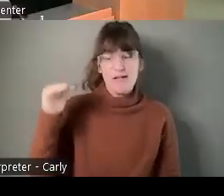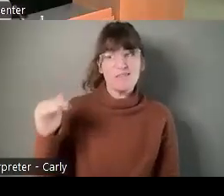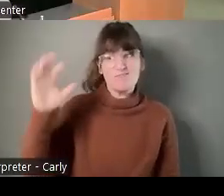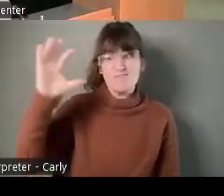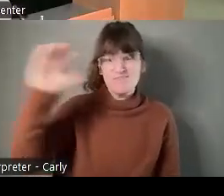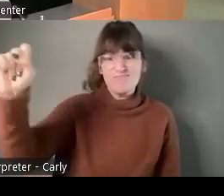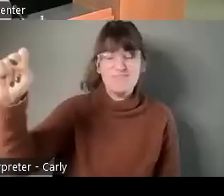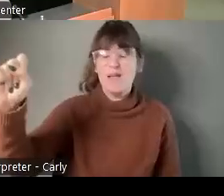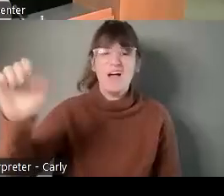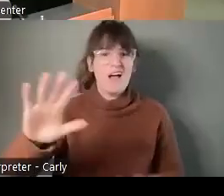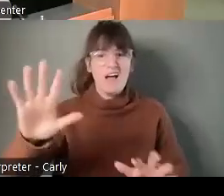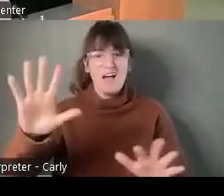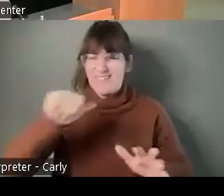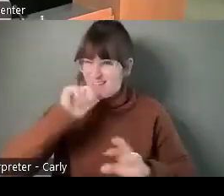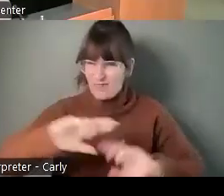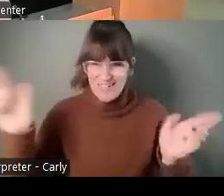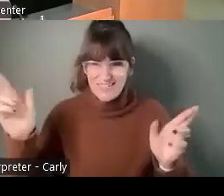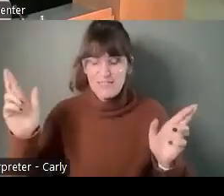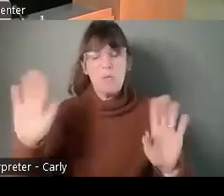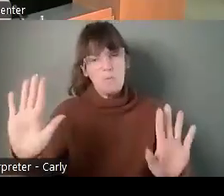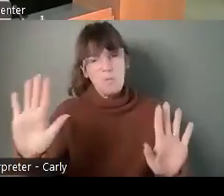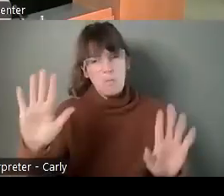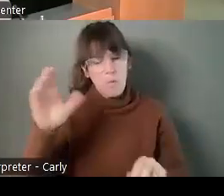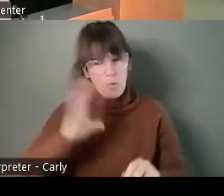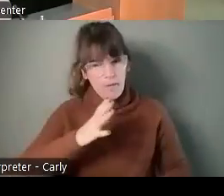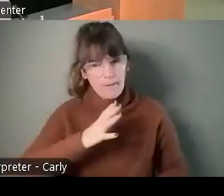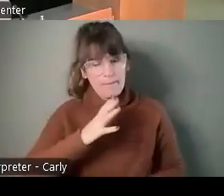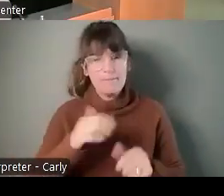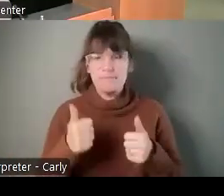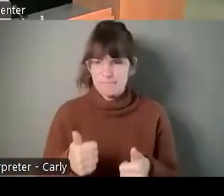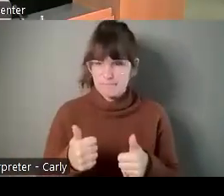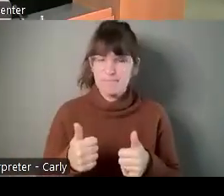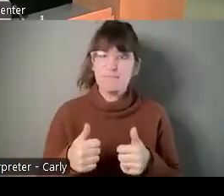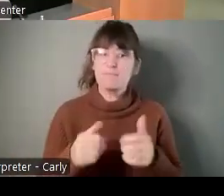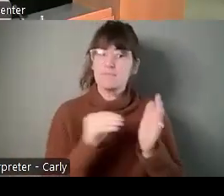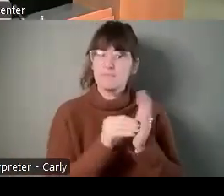I'm not ready to do this. We take a pause and say, okay, you put a one on here. like let's talk about